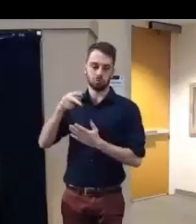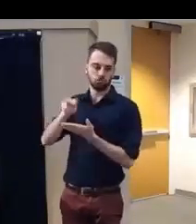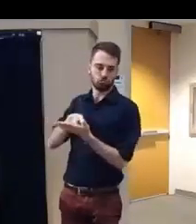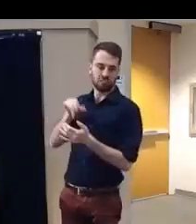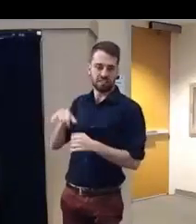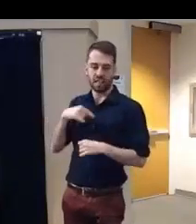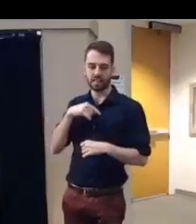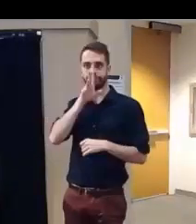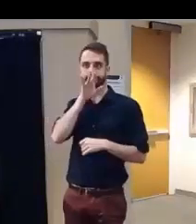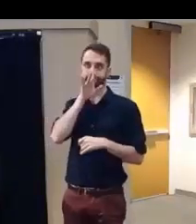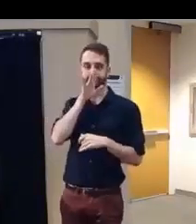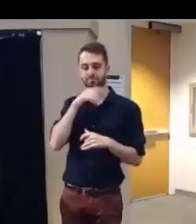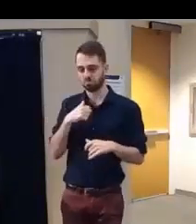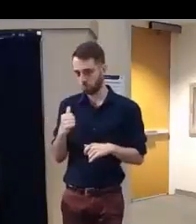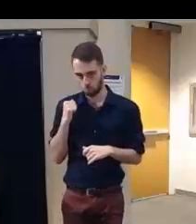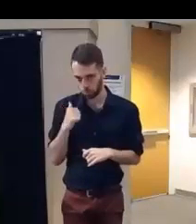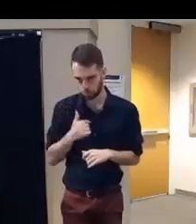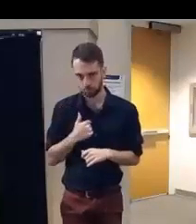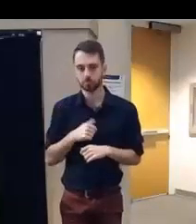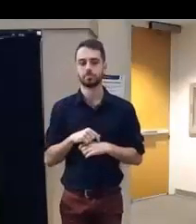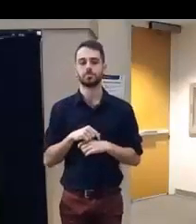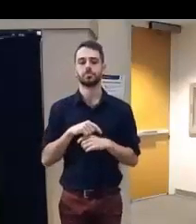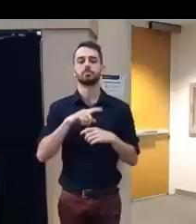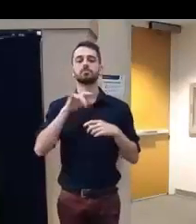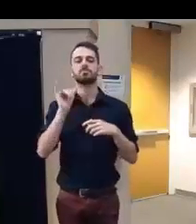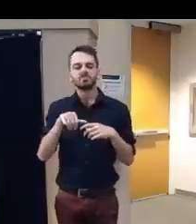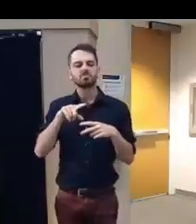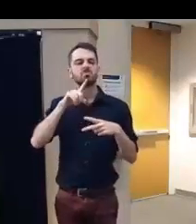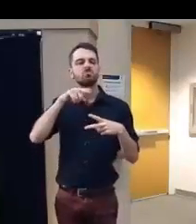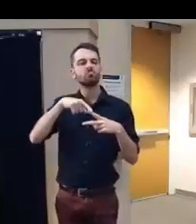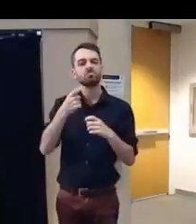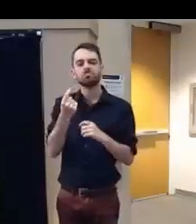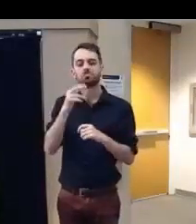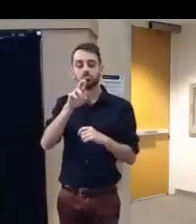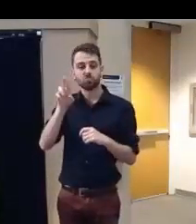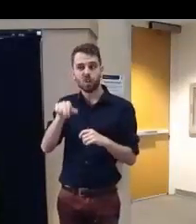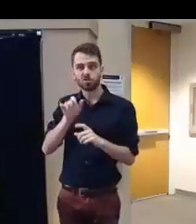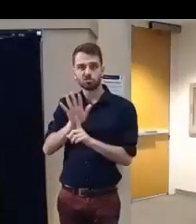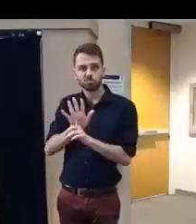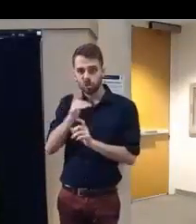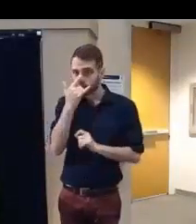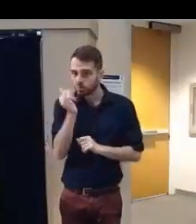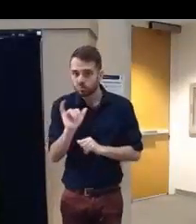the city of Rochester historically and currently and how some of the racial and social injustice